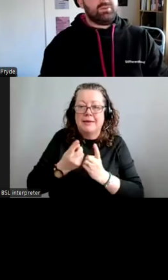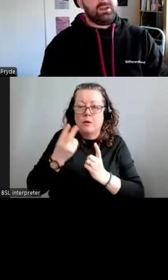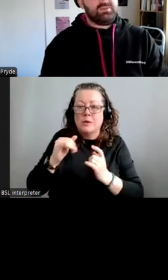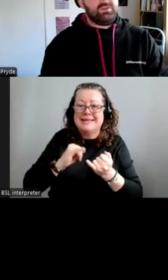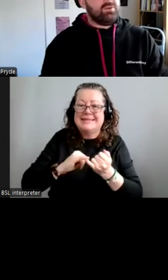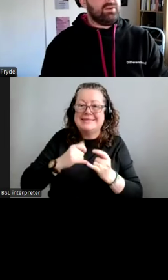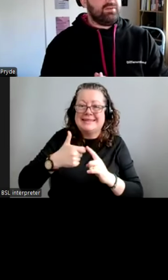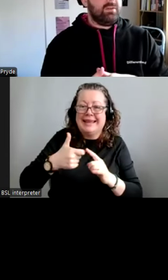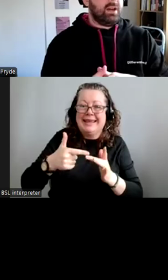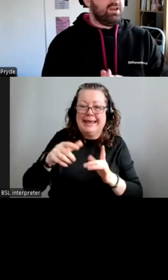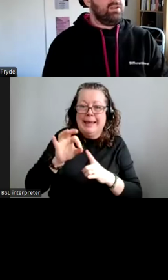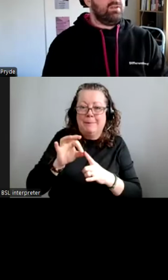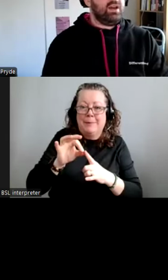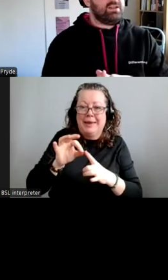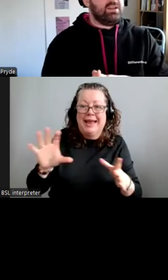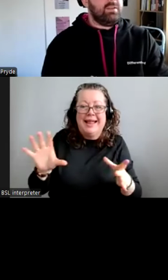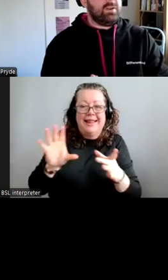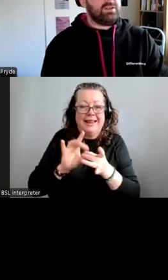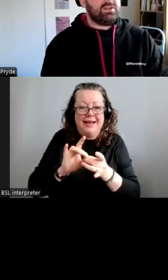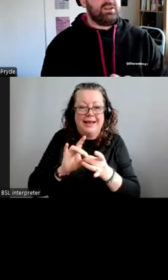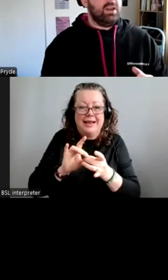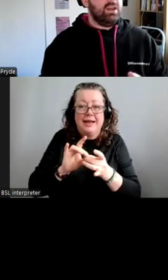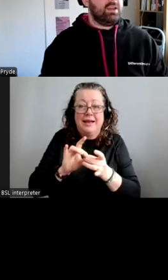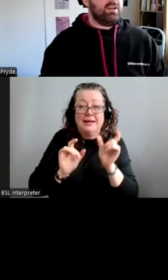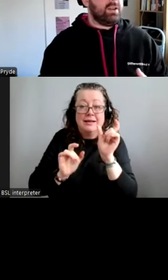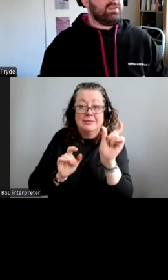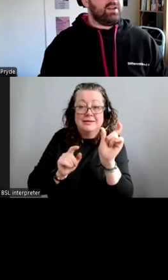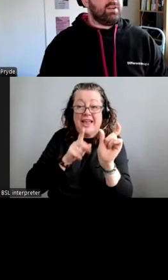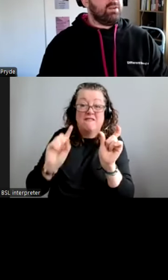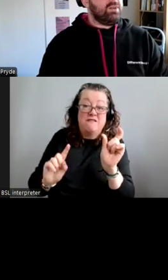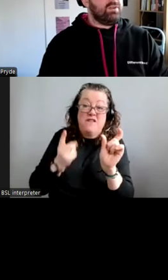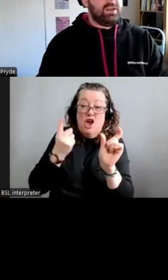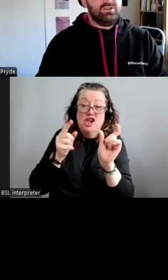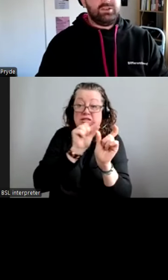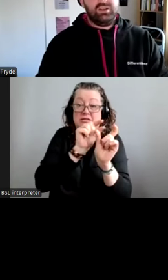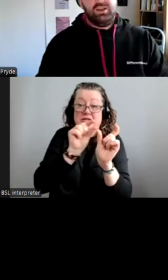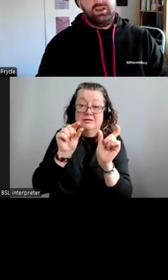which are placed before a menu as the first interactive element on a page.